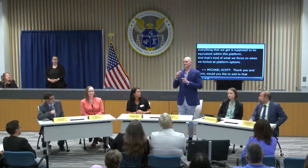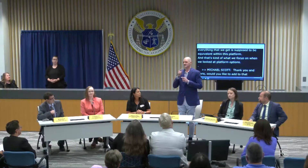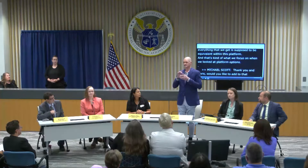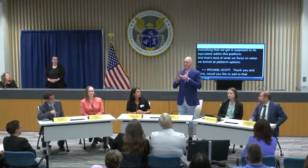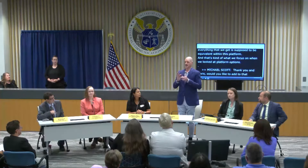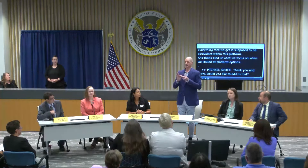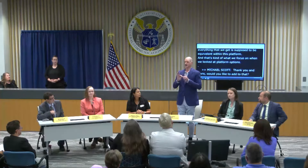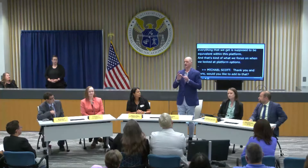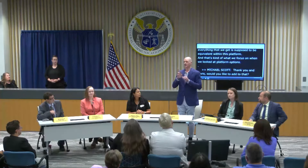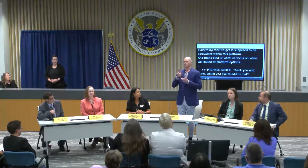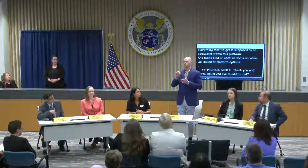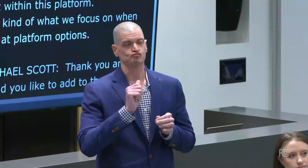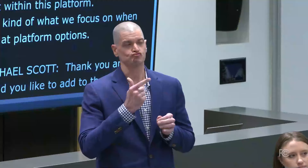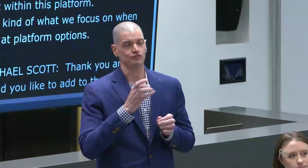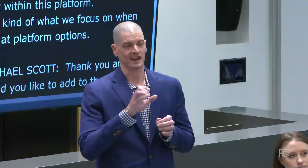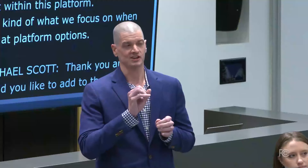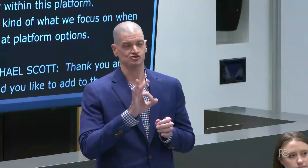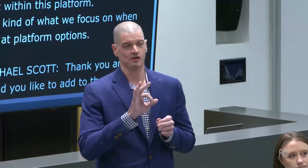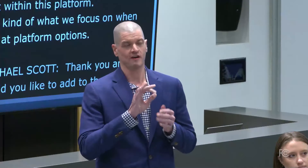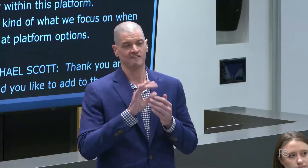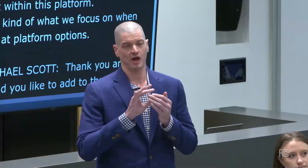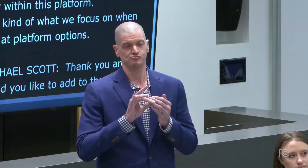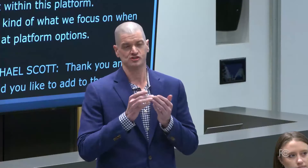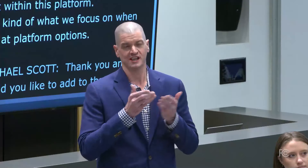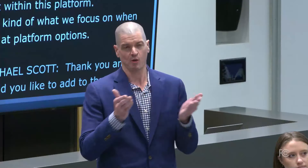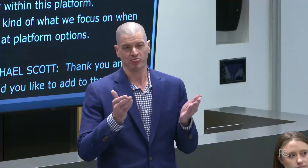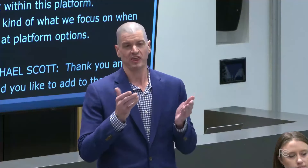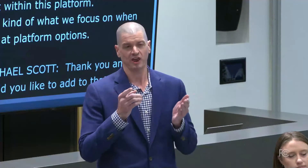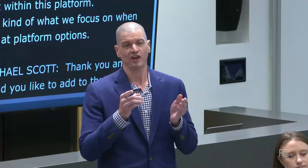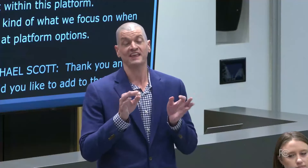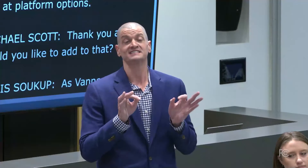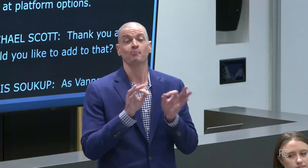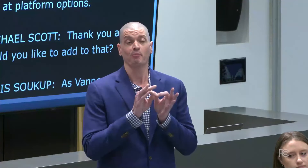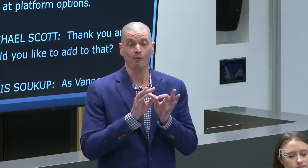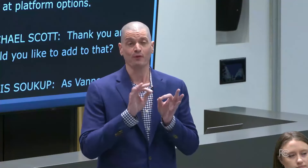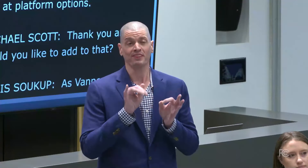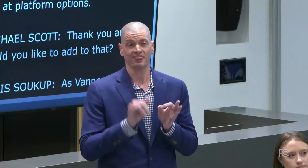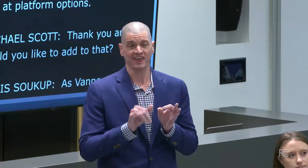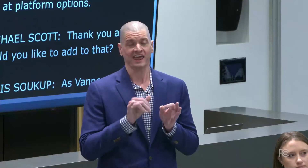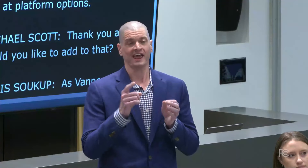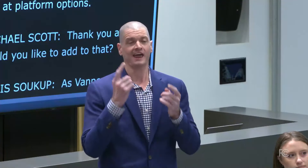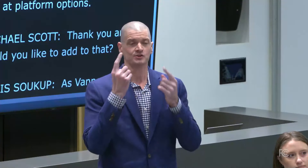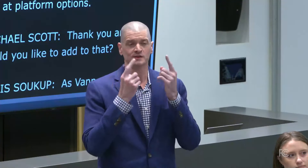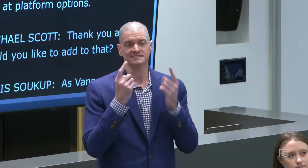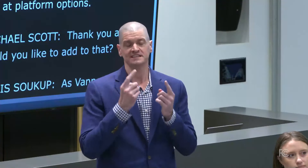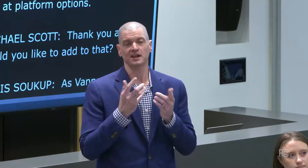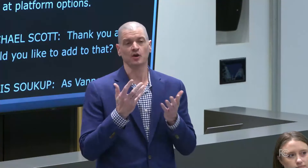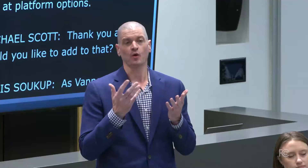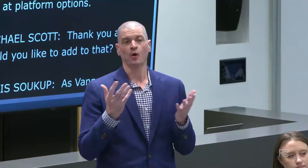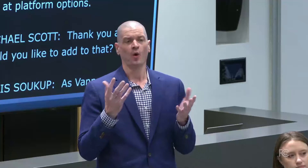YOU AND CHRIS, WOULD YOU LIKE TO ADD TO THAT?